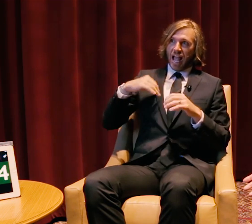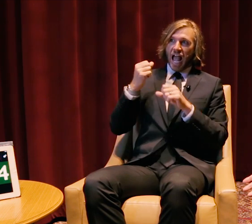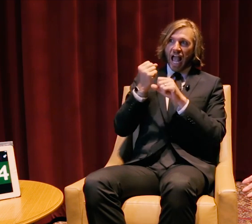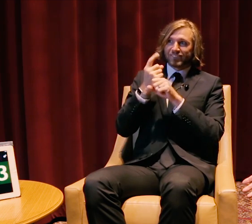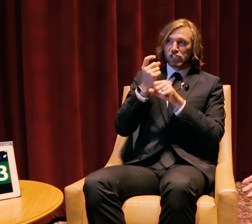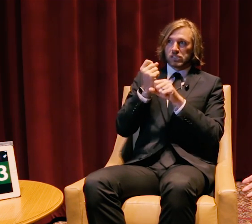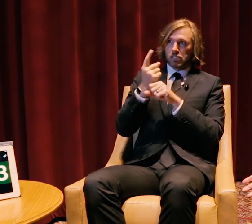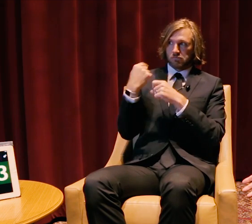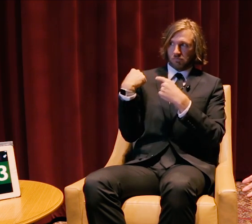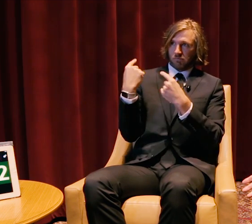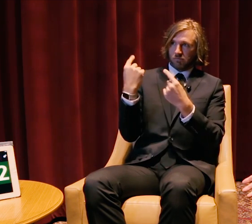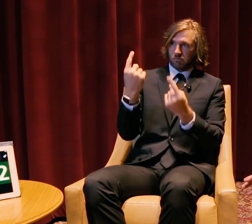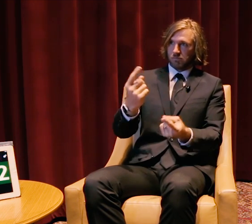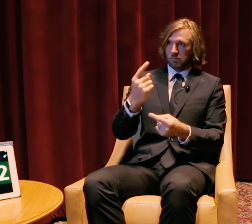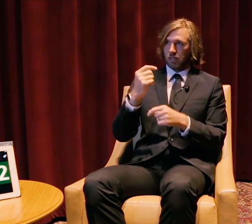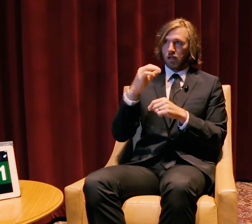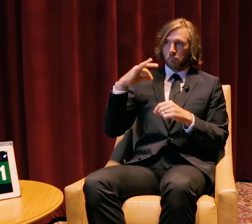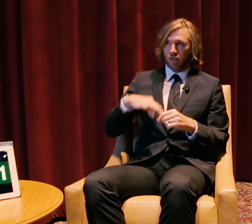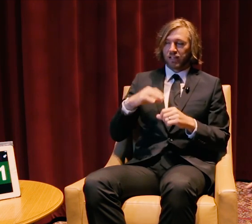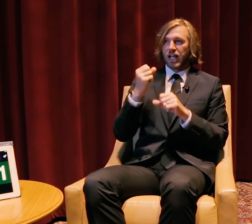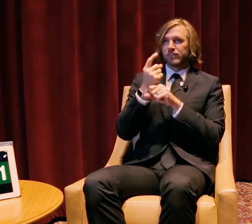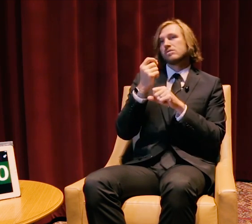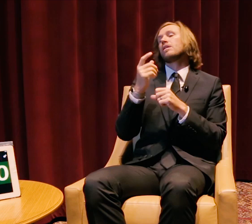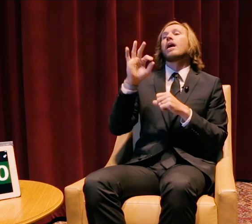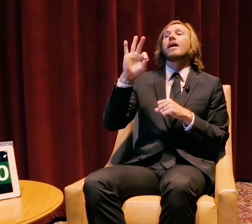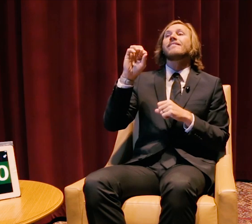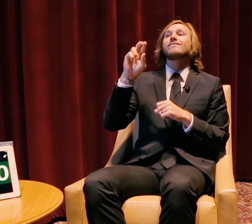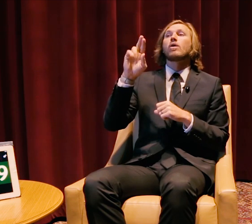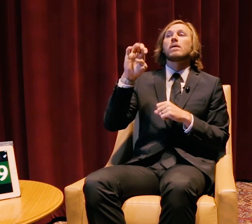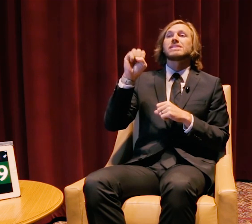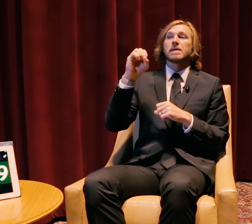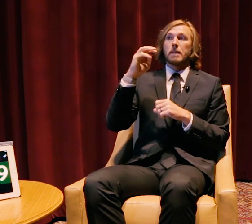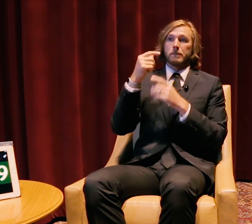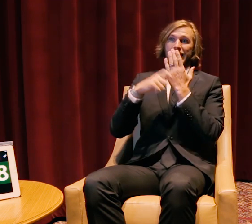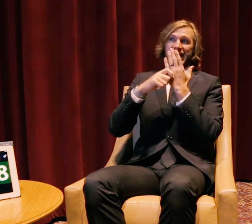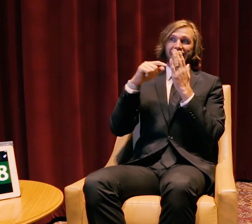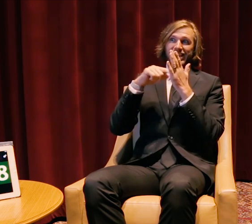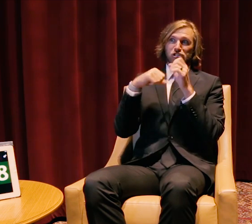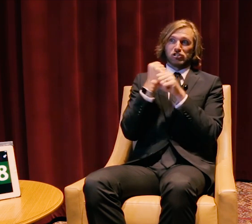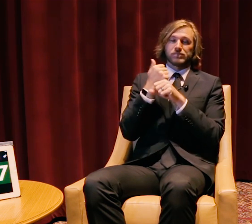that we've been in business. Forbes Magazine, this year,